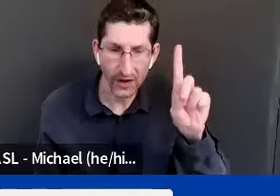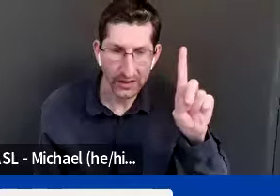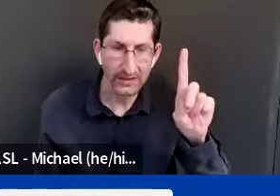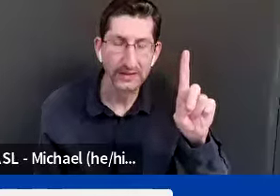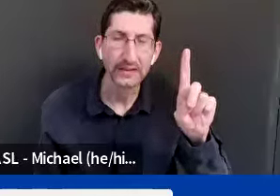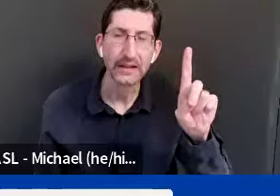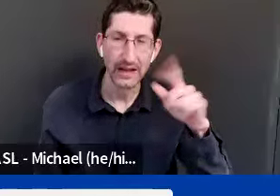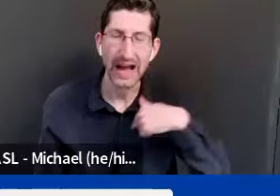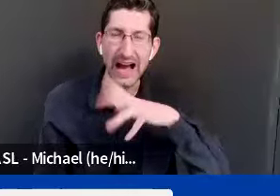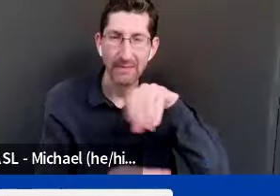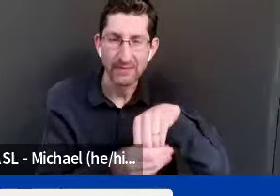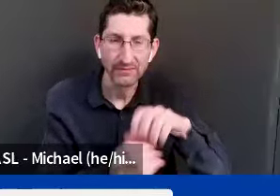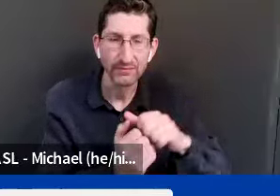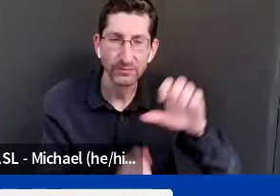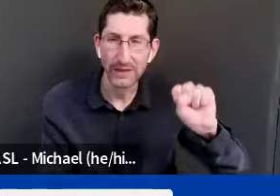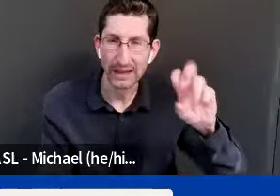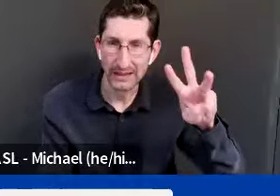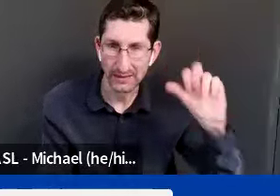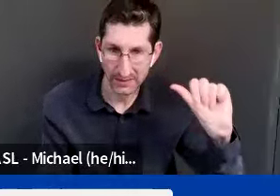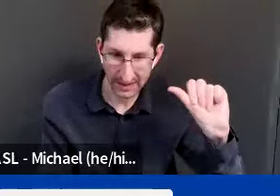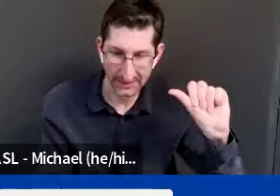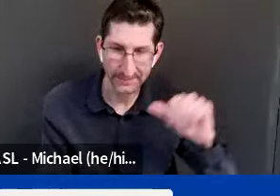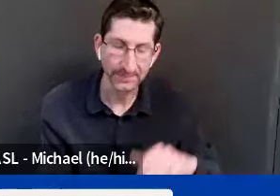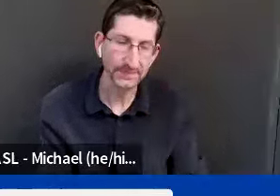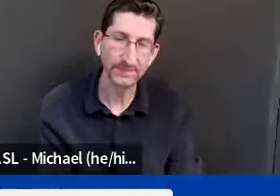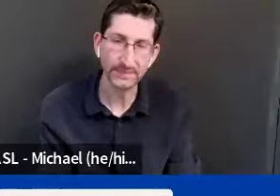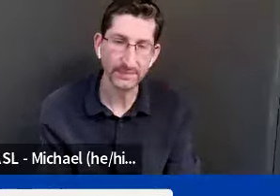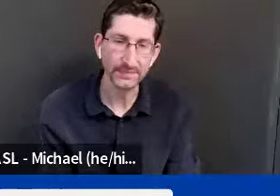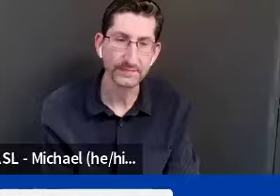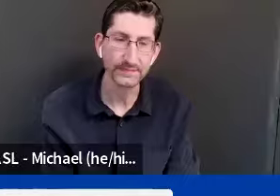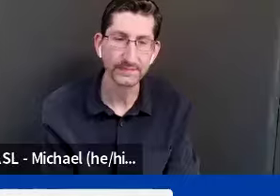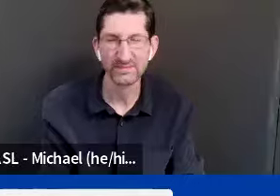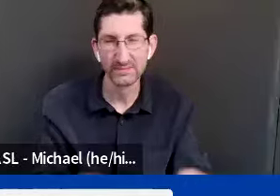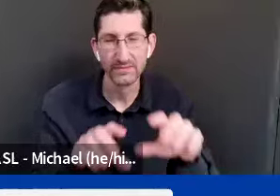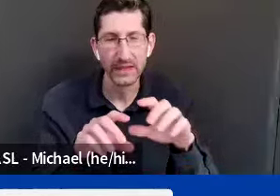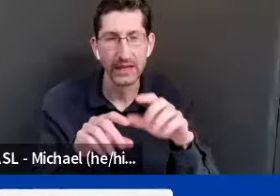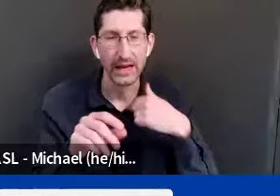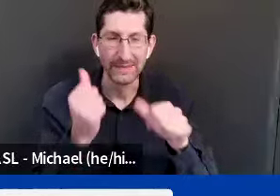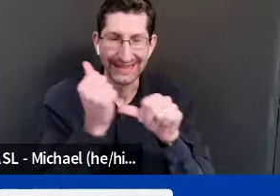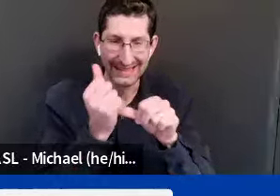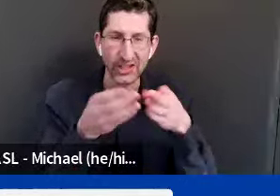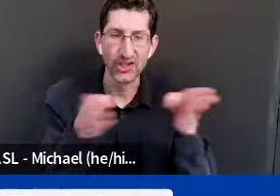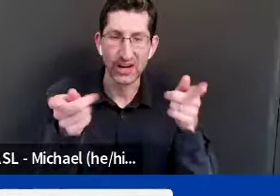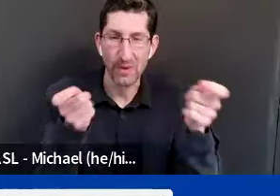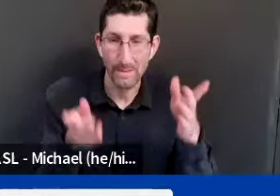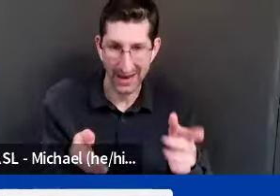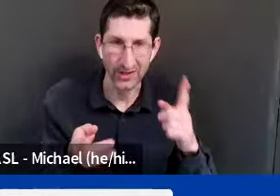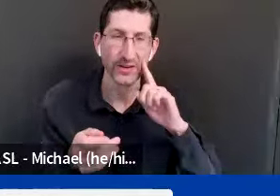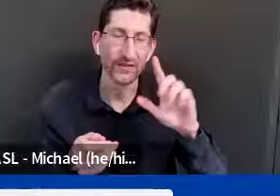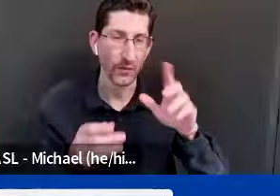FOR THOSE THAT DON'T KNOW ME, LAURA BRELSFORD, THE ASSISTANT GENERAL MANAGER FROM SYSTEM-WIDE ACCESSIBILITY.